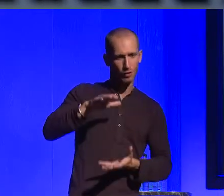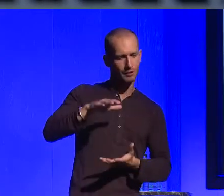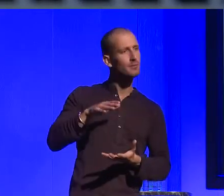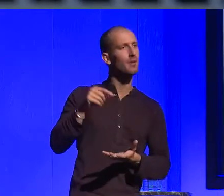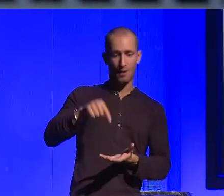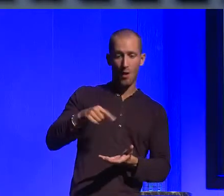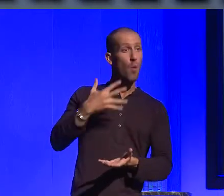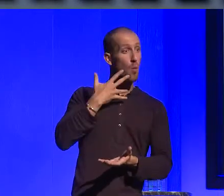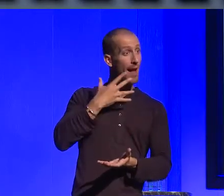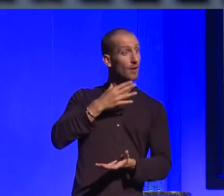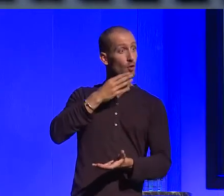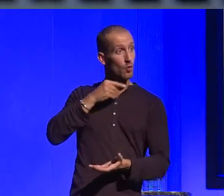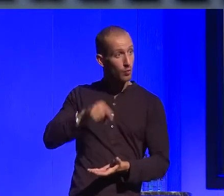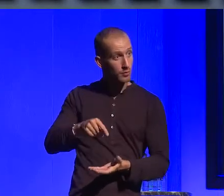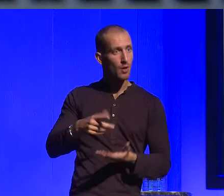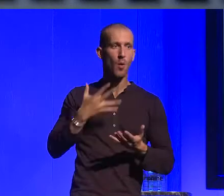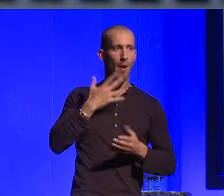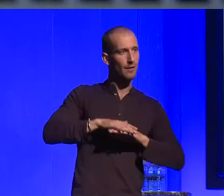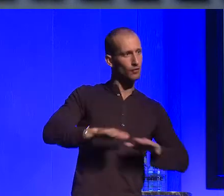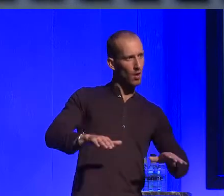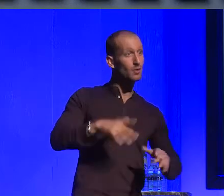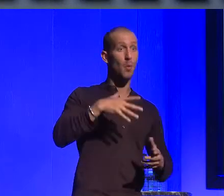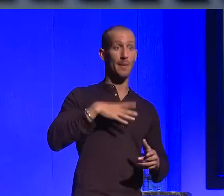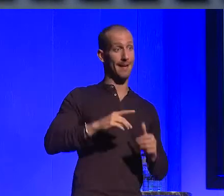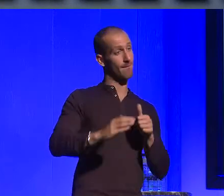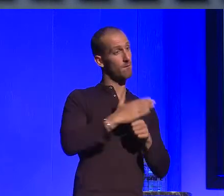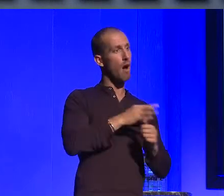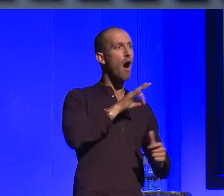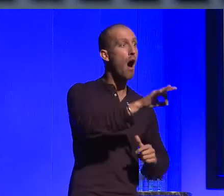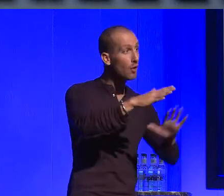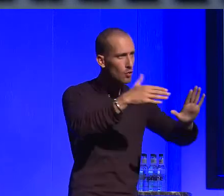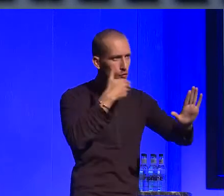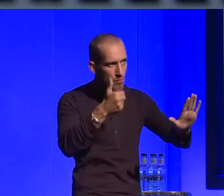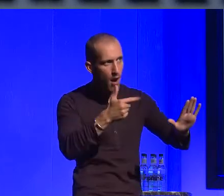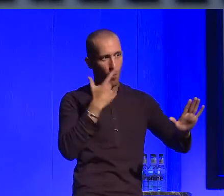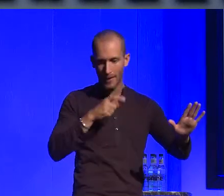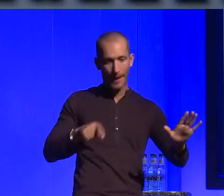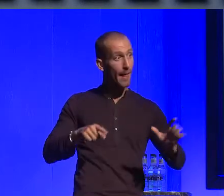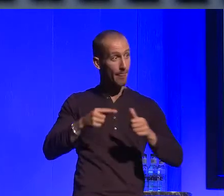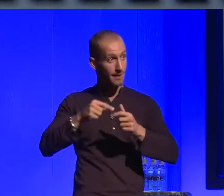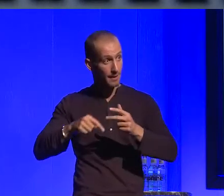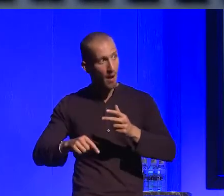When we want to ask their permission to use their data, we must be really clear about the purposes to which we are going to put that, and we need to make them really clear